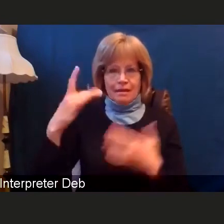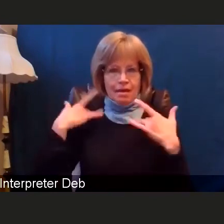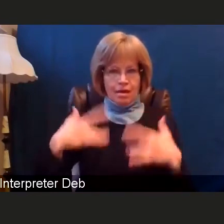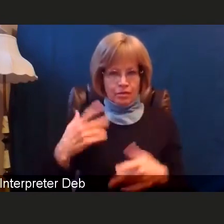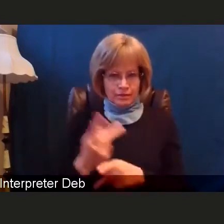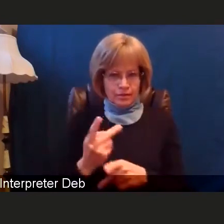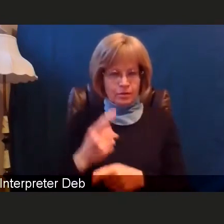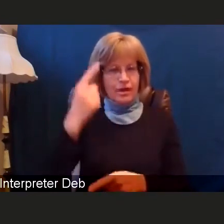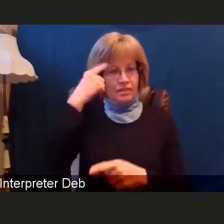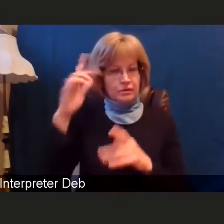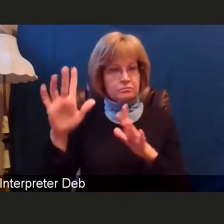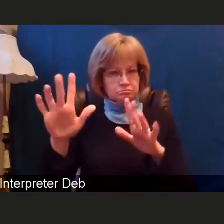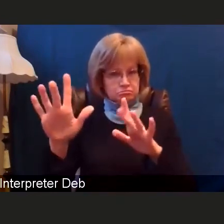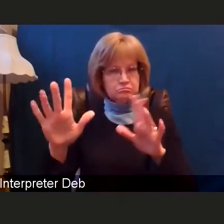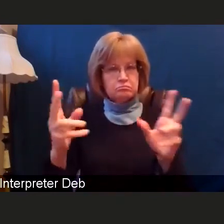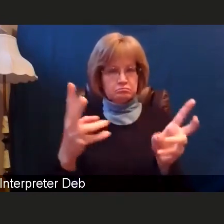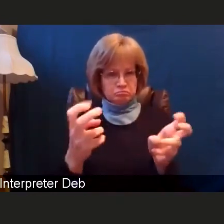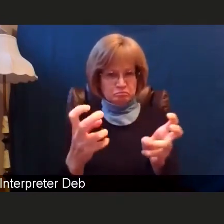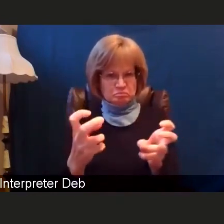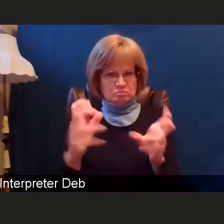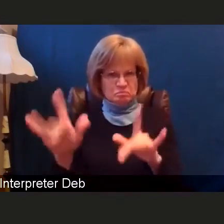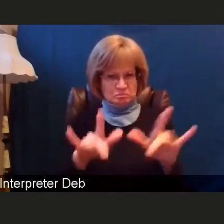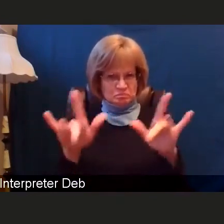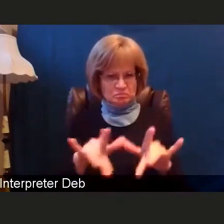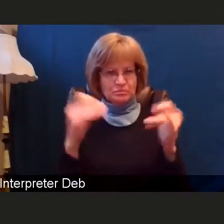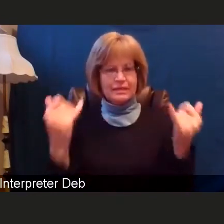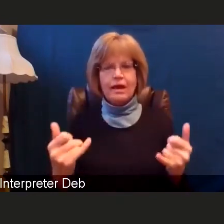I also believe that we are now live on Facebook,